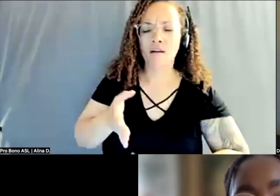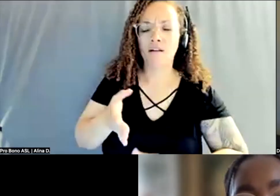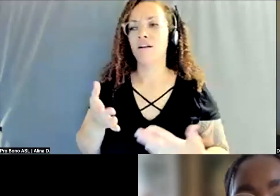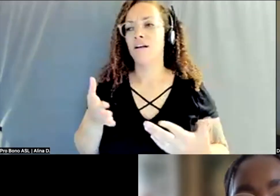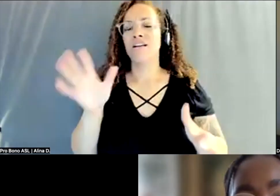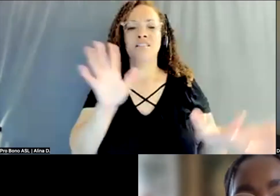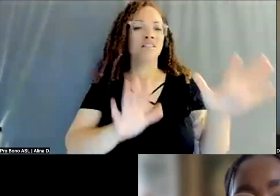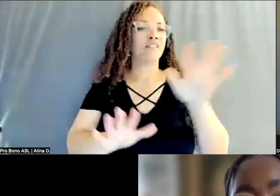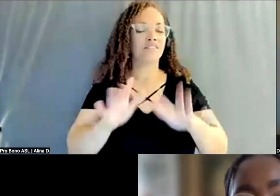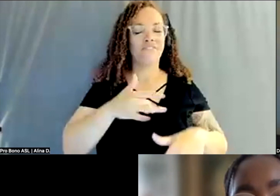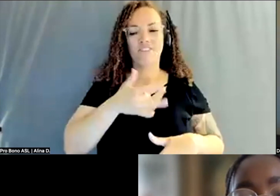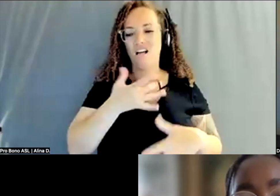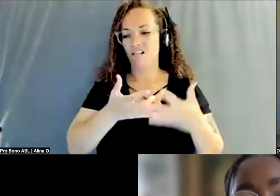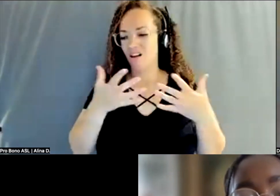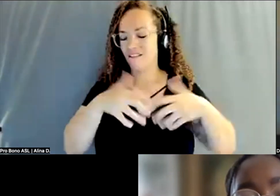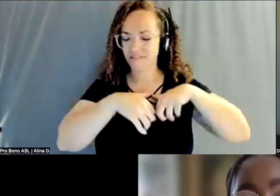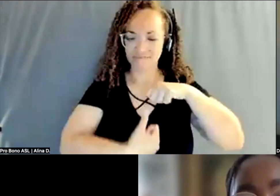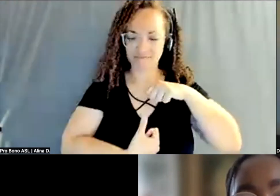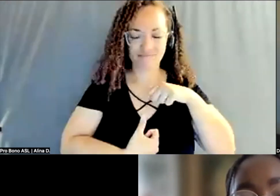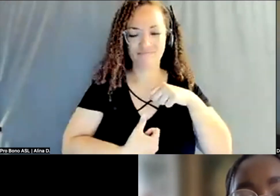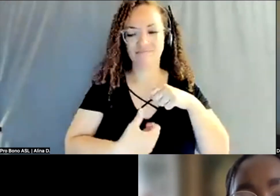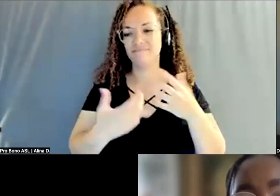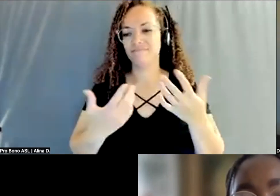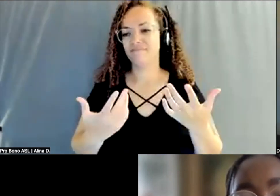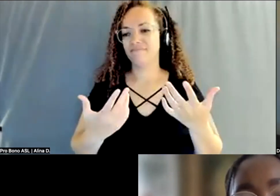and the way that it's been extracted from is absolutely intertwined with